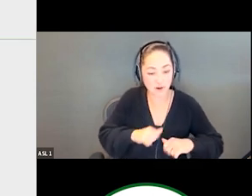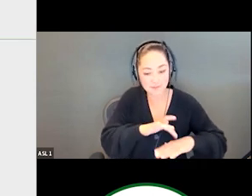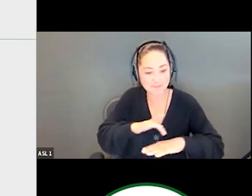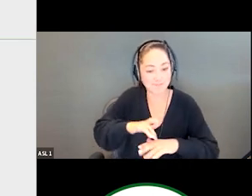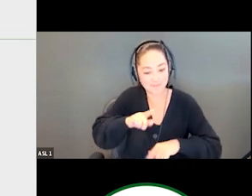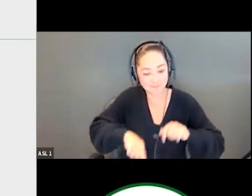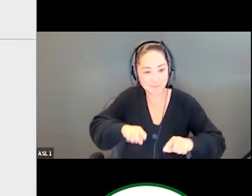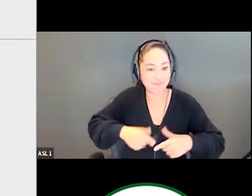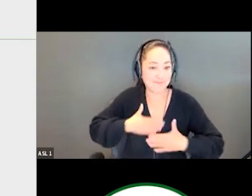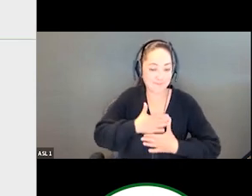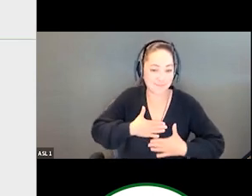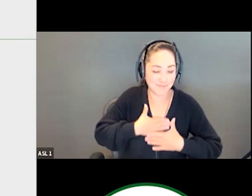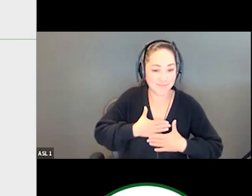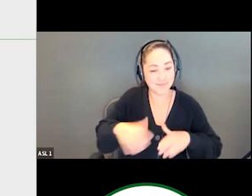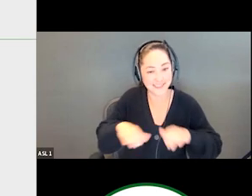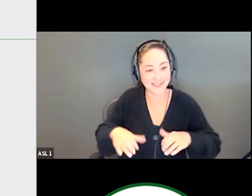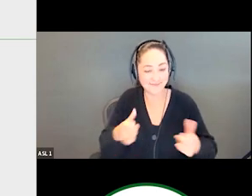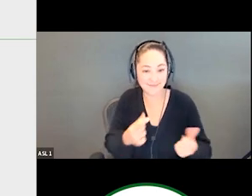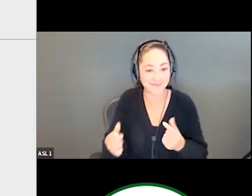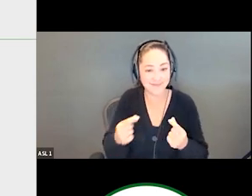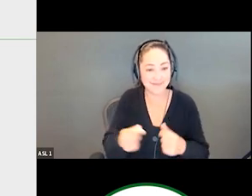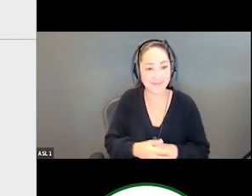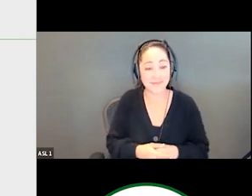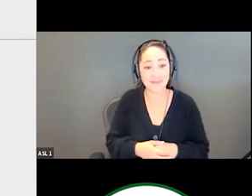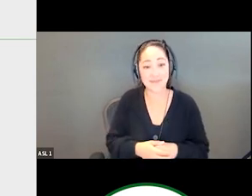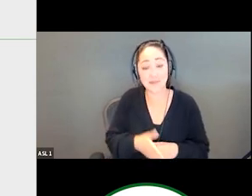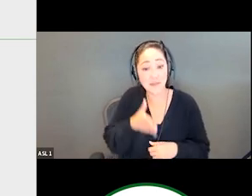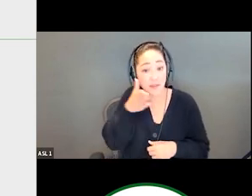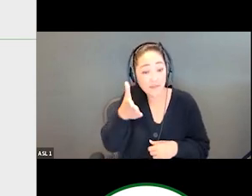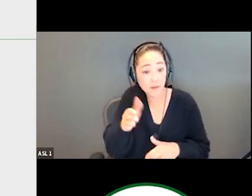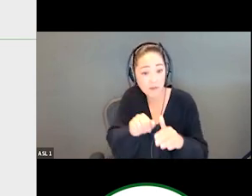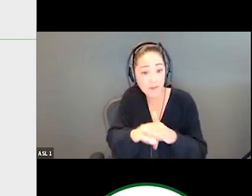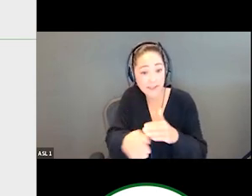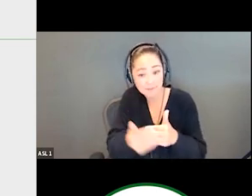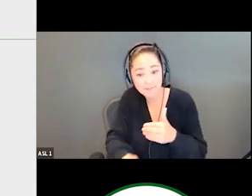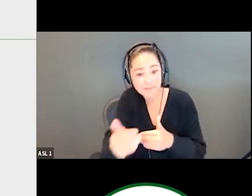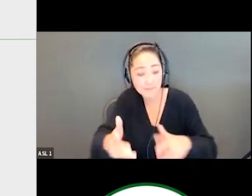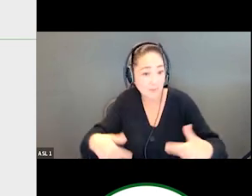Regards to the future of accessibility. The future that I envision is an outdoor world